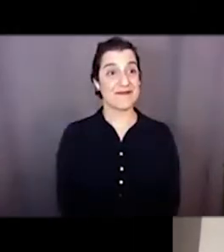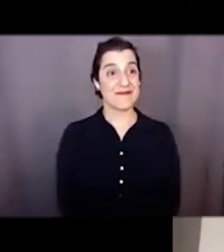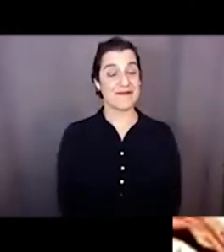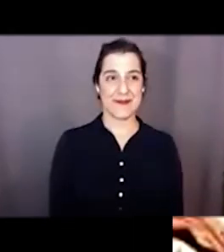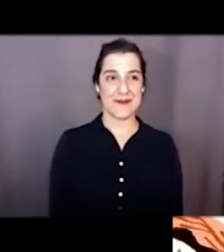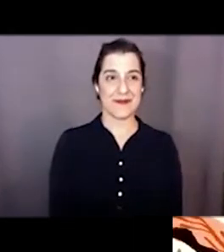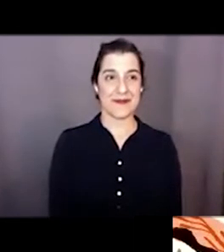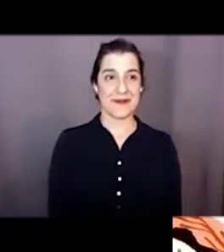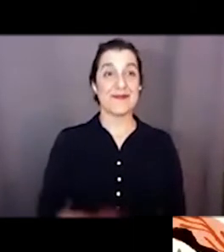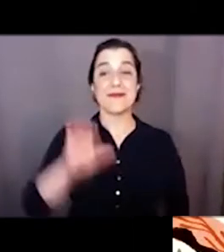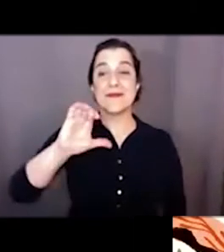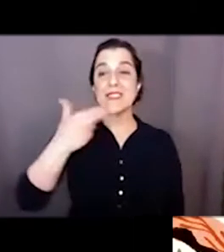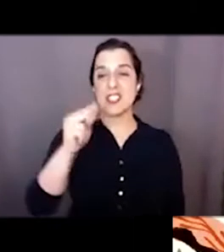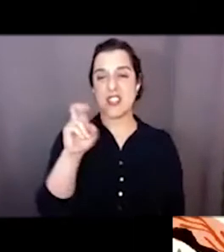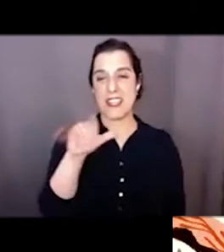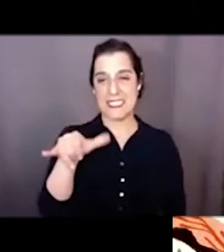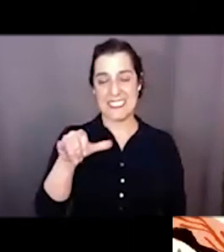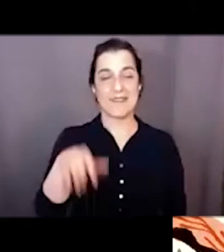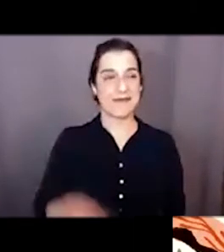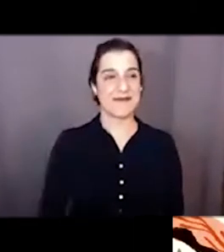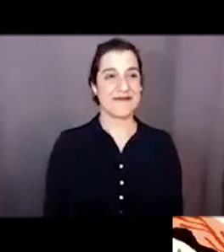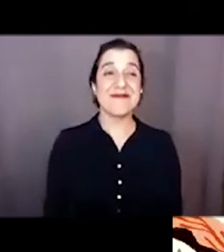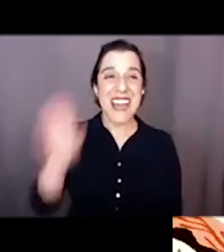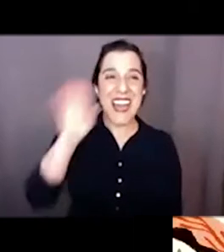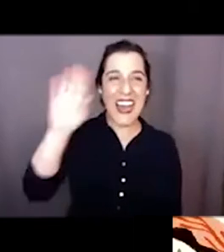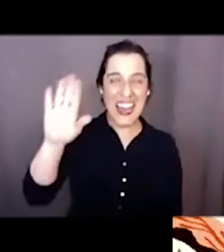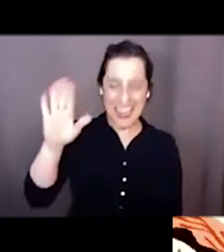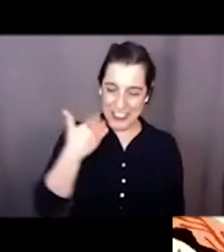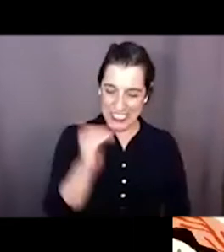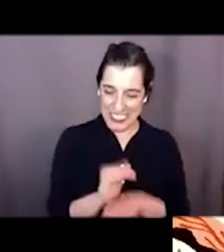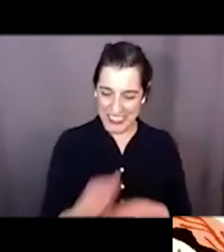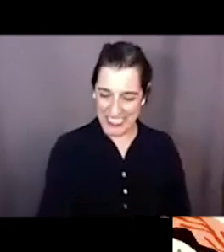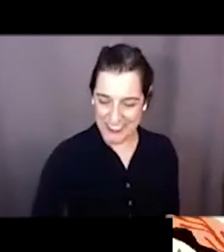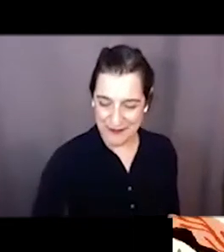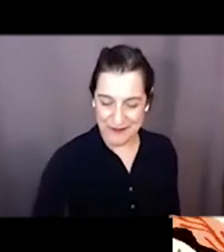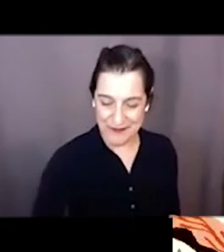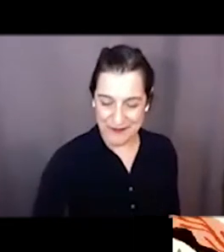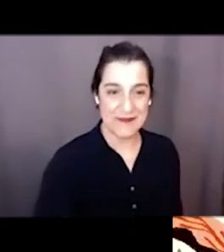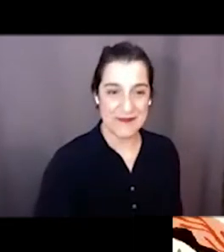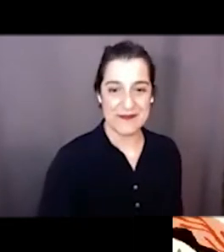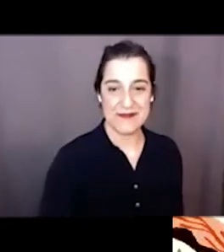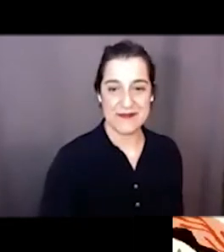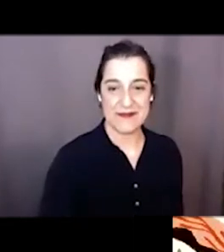good evening. I'm Chancey fleet and I am an affiliate at data and society.